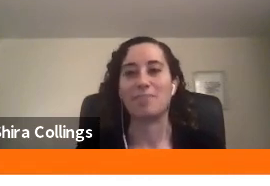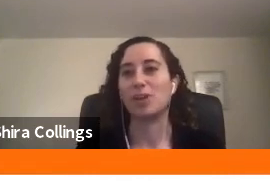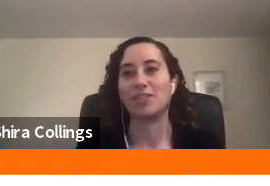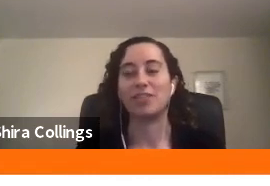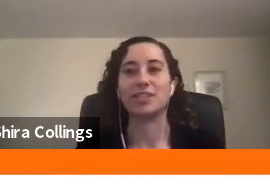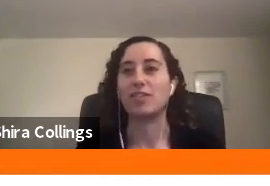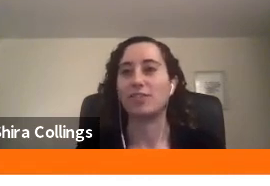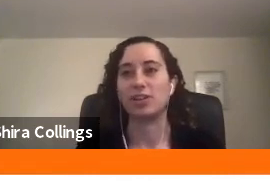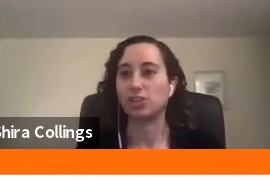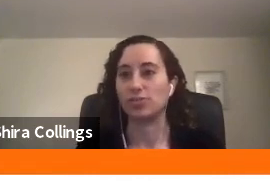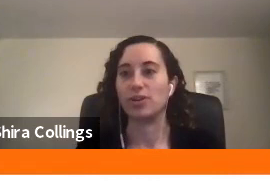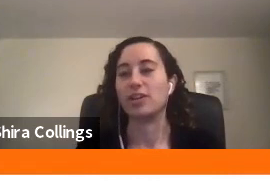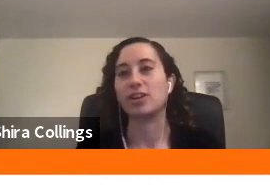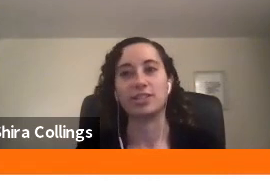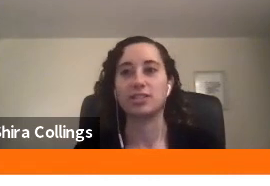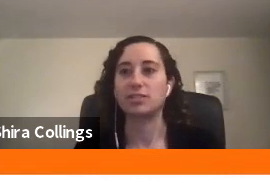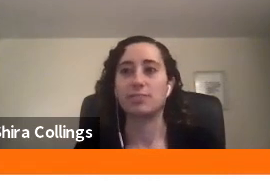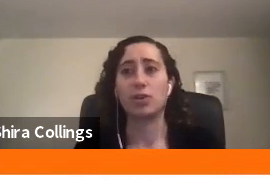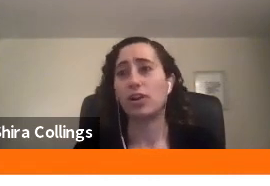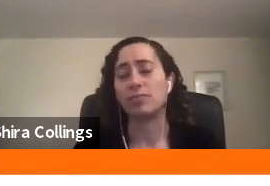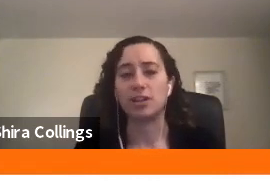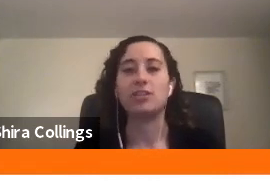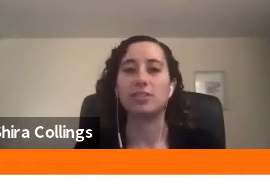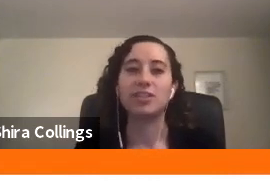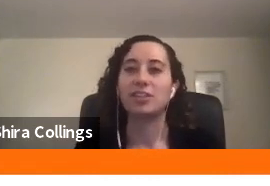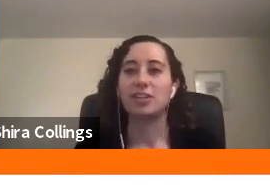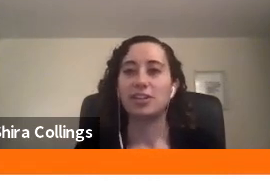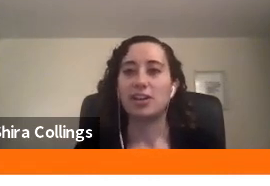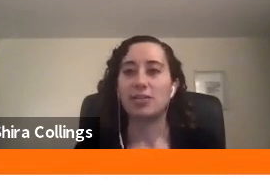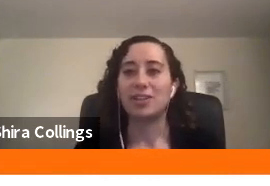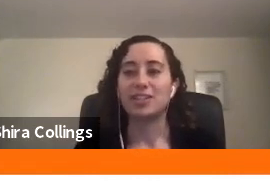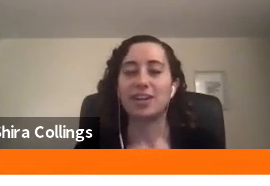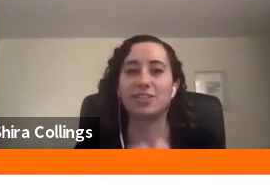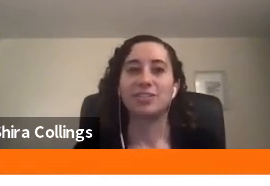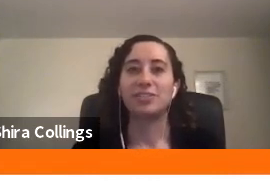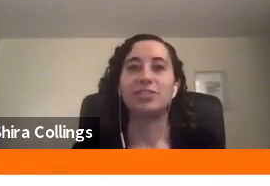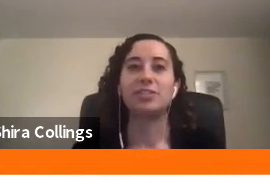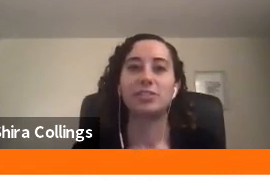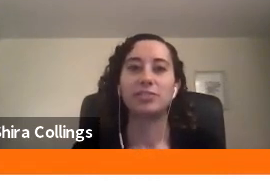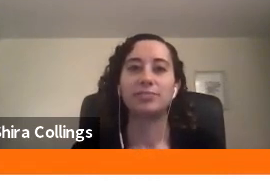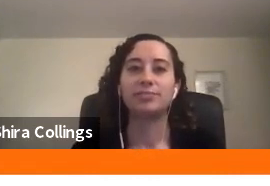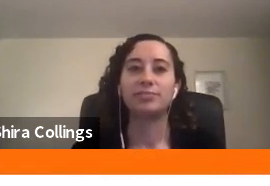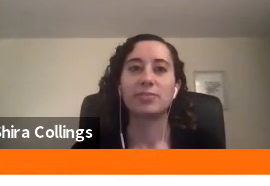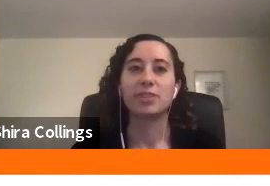told everything can be solved if they just lose weight. They will be happier and feel better mentally if